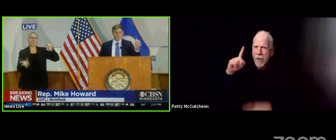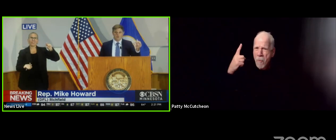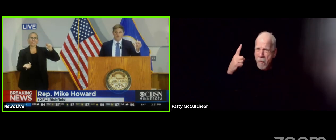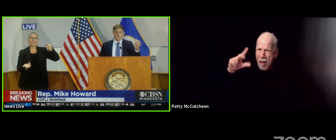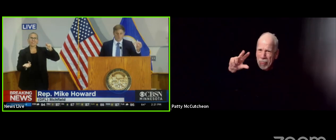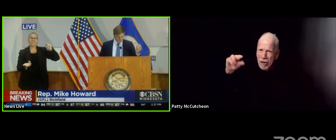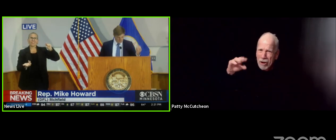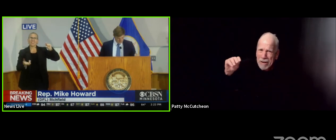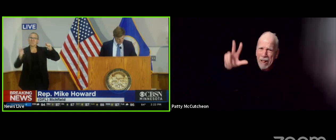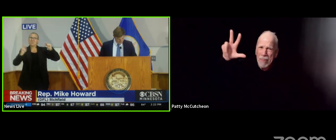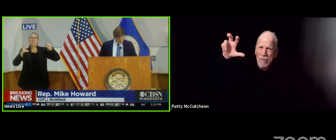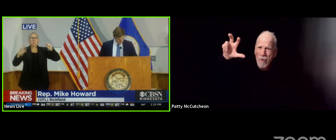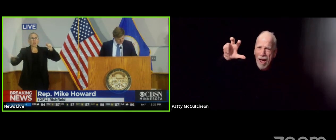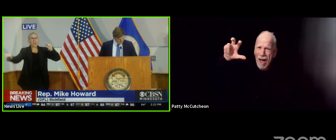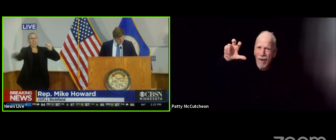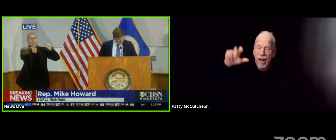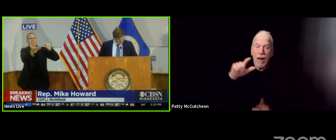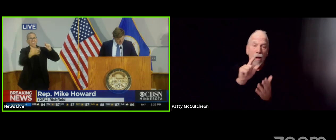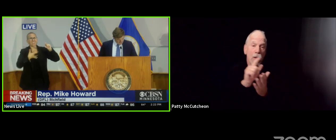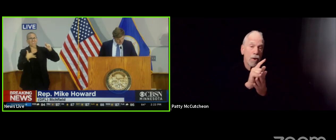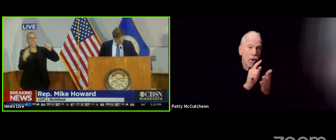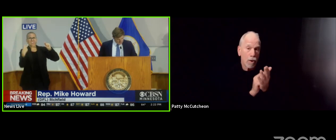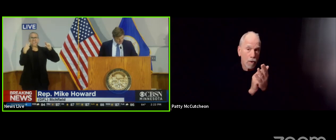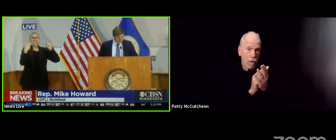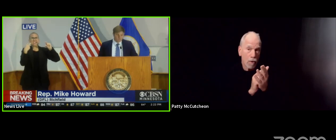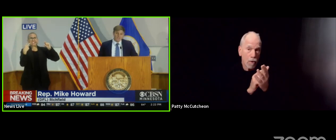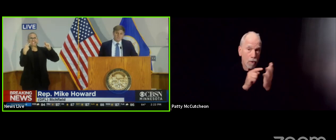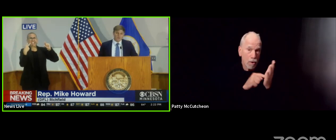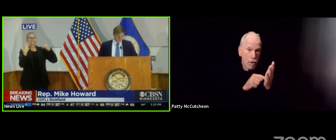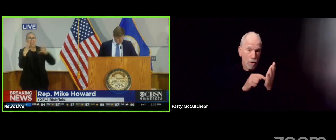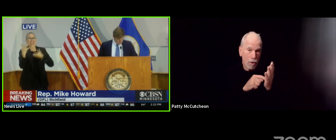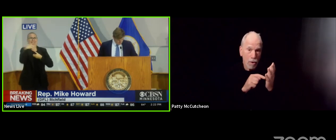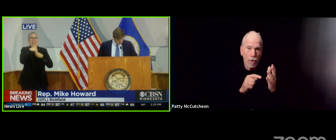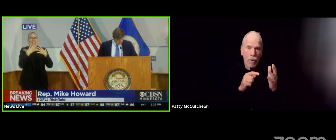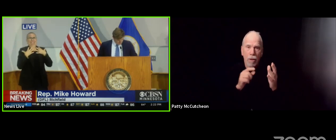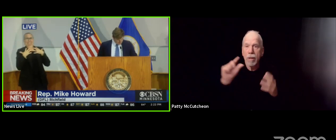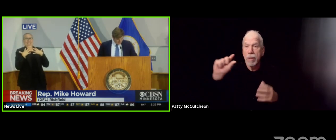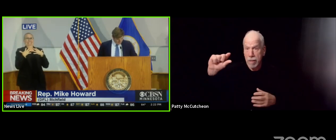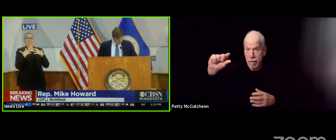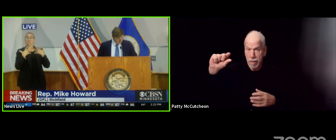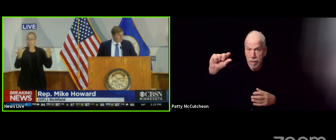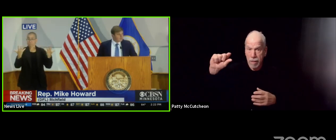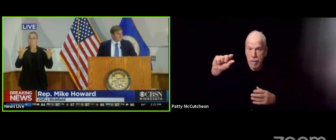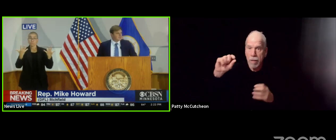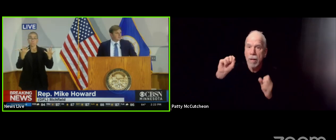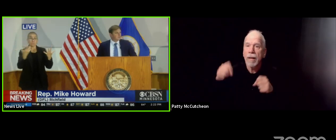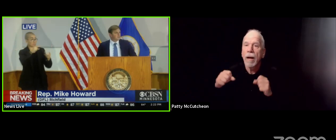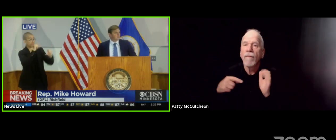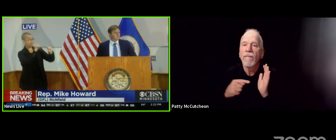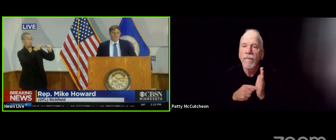DRUG AFFORDABLE TO MINNESOTANS. THIS IS AN INDUSTRY THAT RAISED PRICES 1200%. THIS IS AN INDUSTRY THAT'S